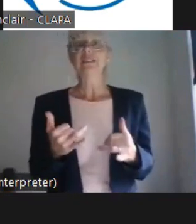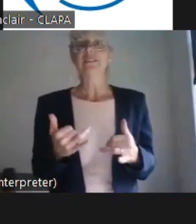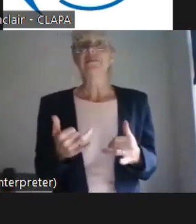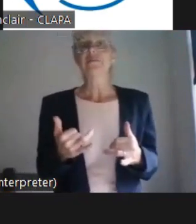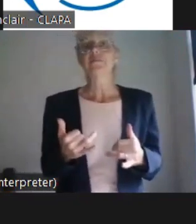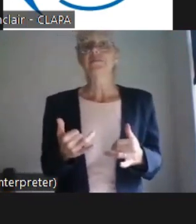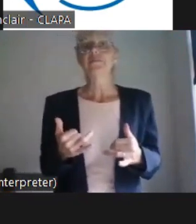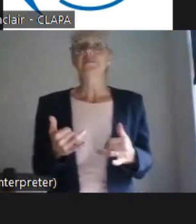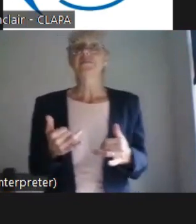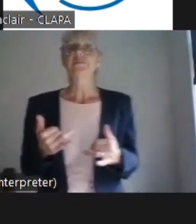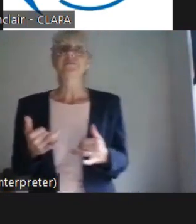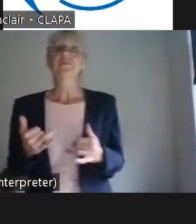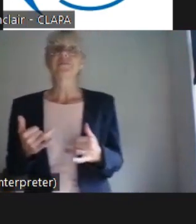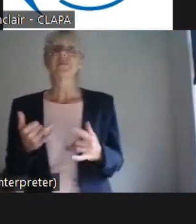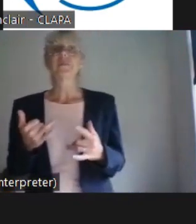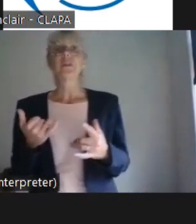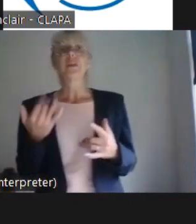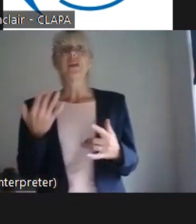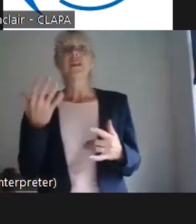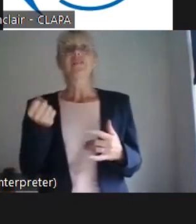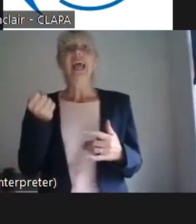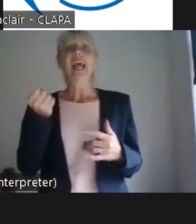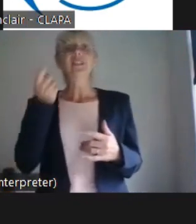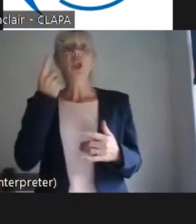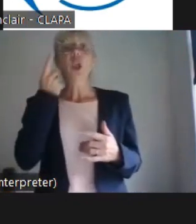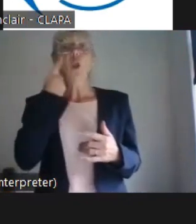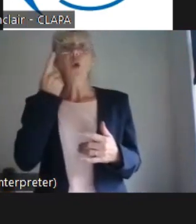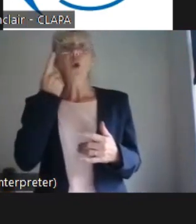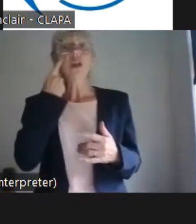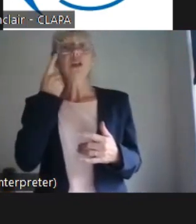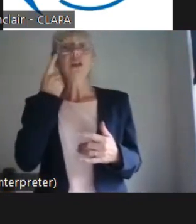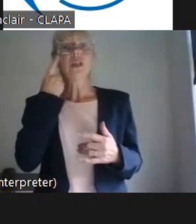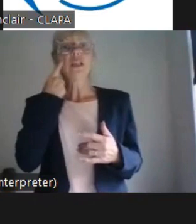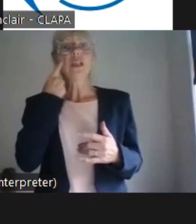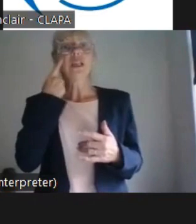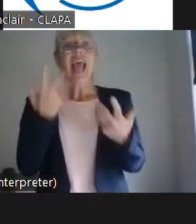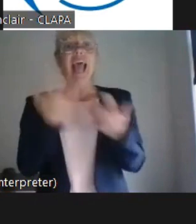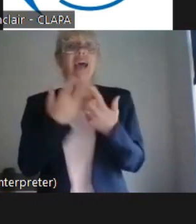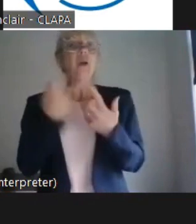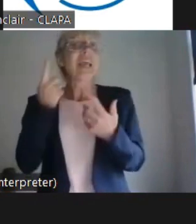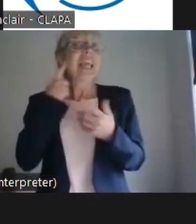where they've sort of had a look at the um the actual how the year is working Beyond any glue